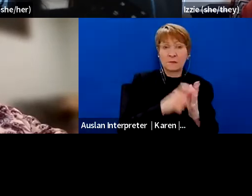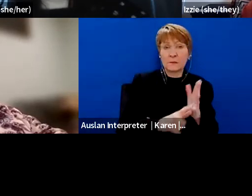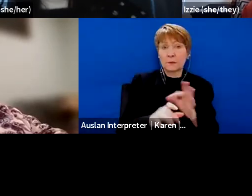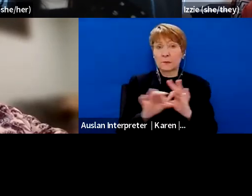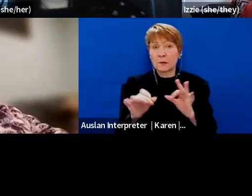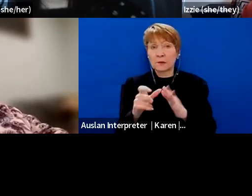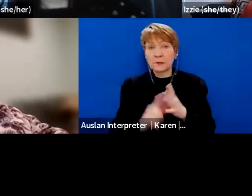or not.